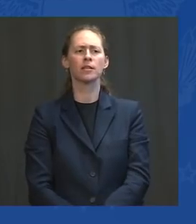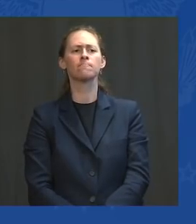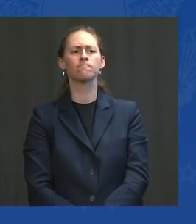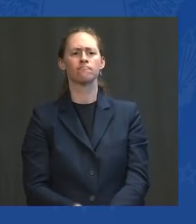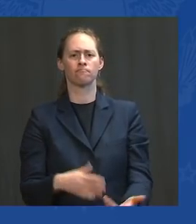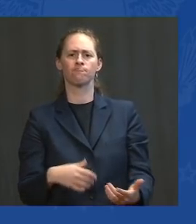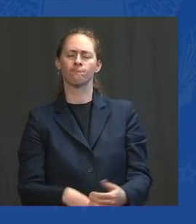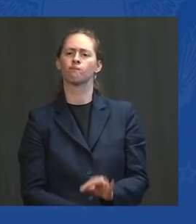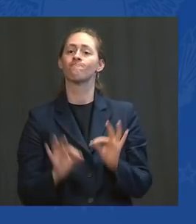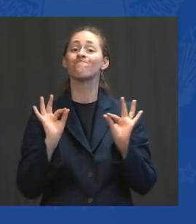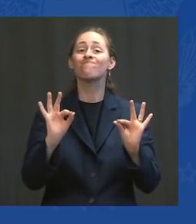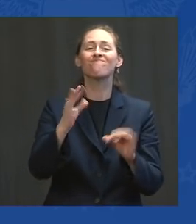Thank you.